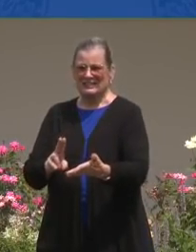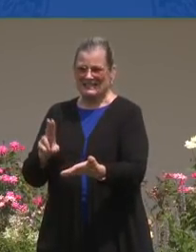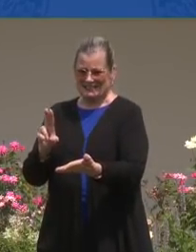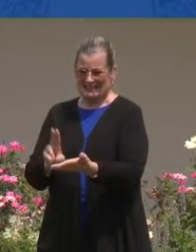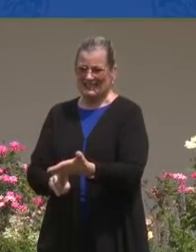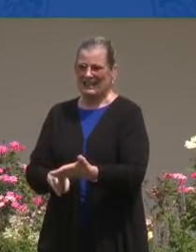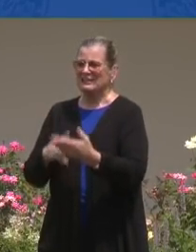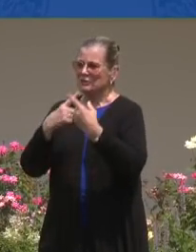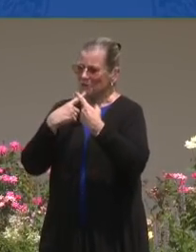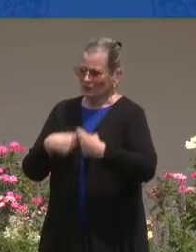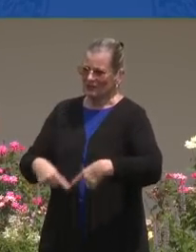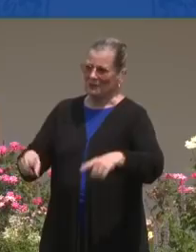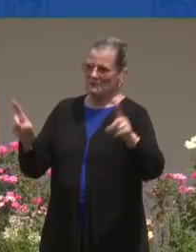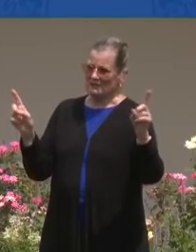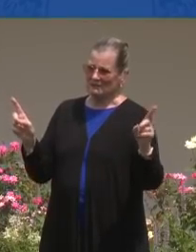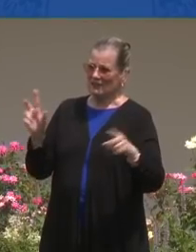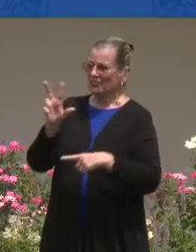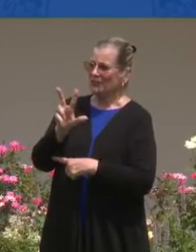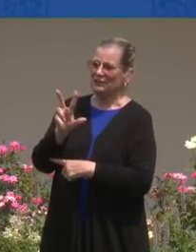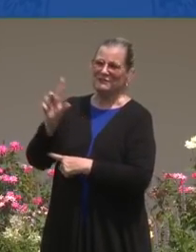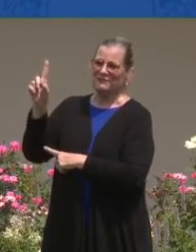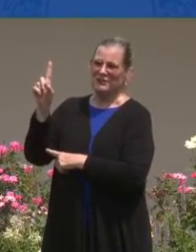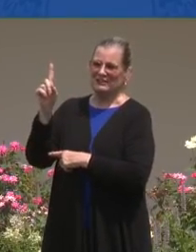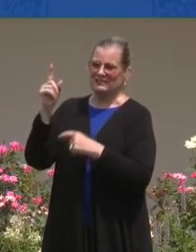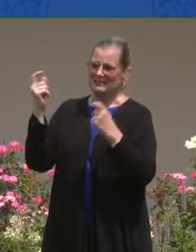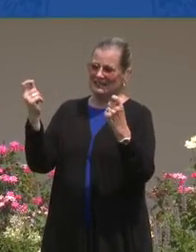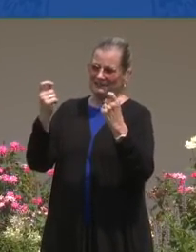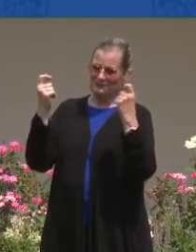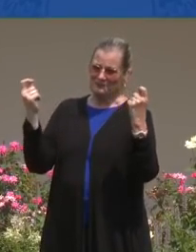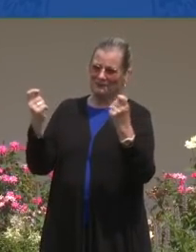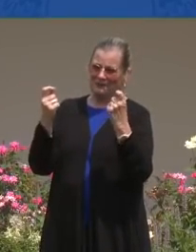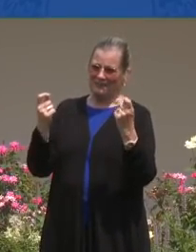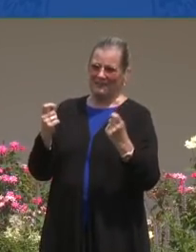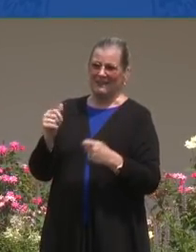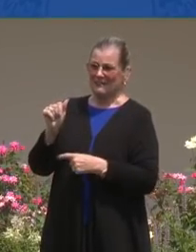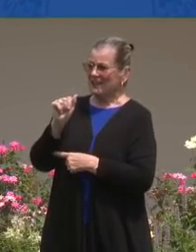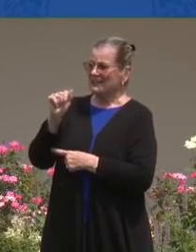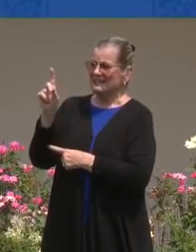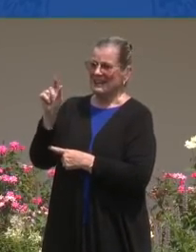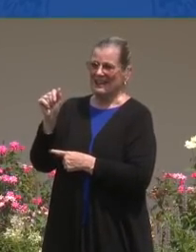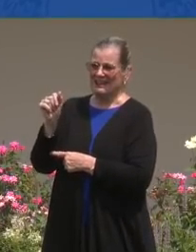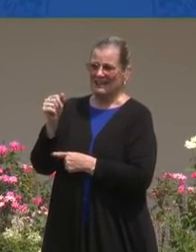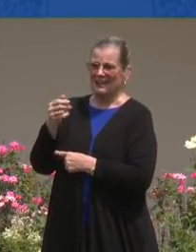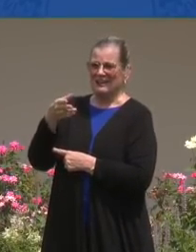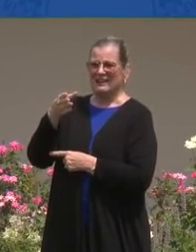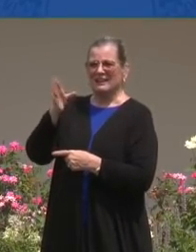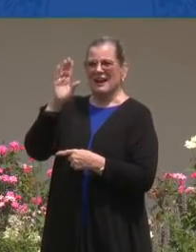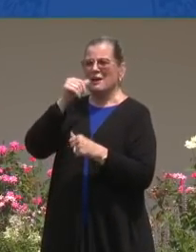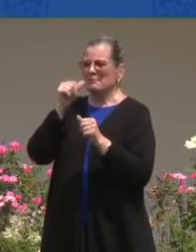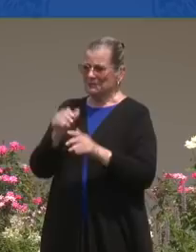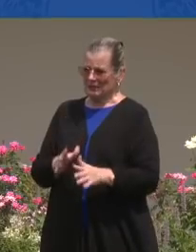I want to thank you all. May God bless you and all of you dealing with disabilities.